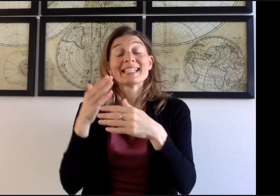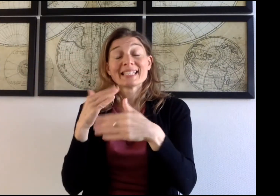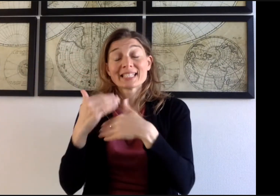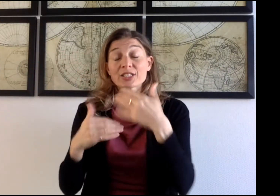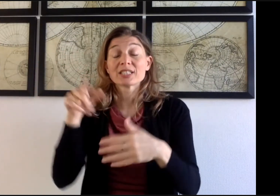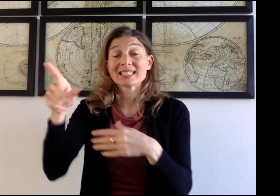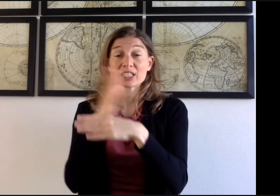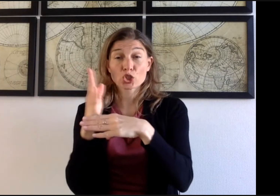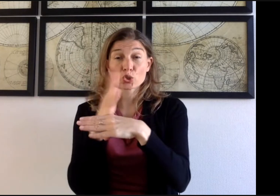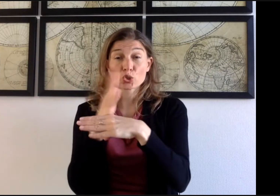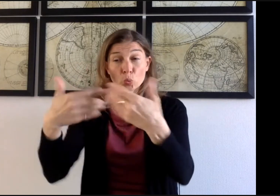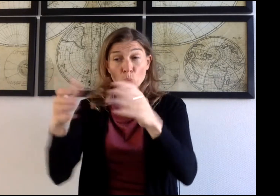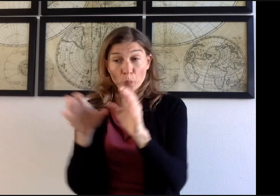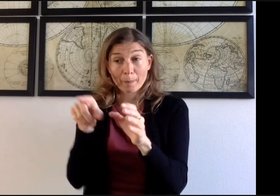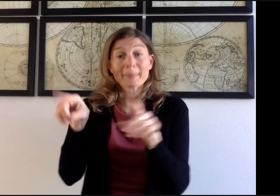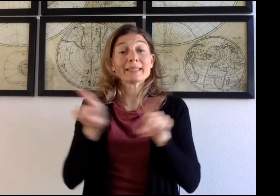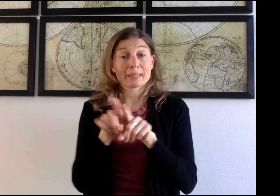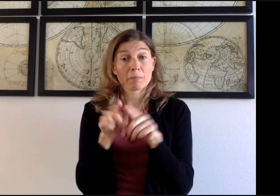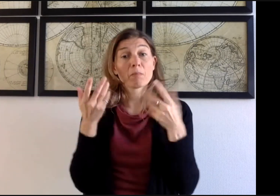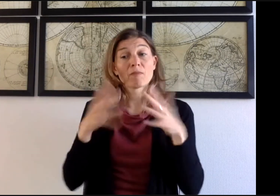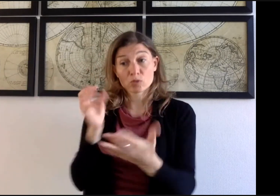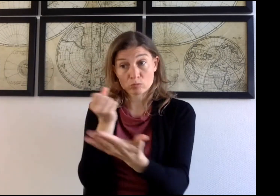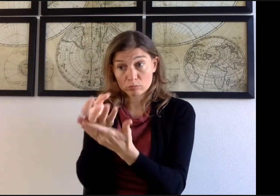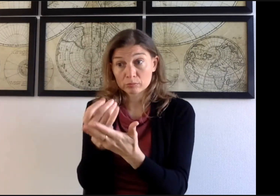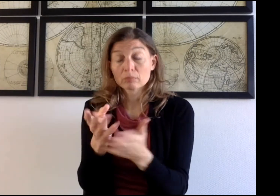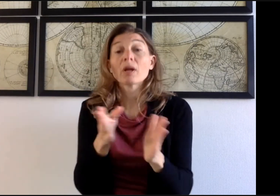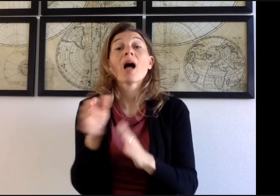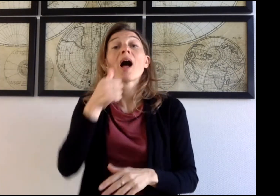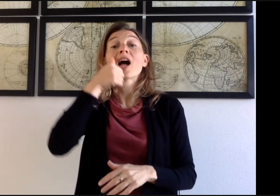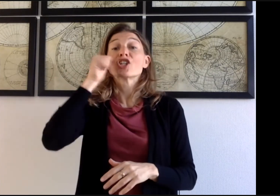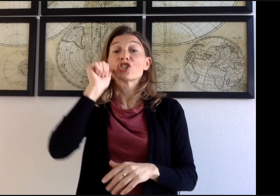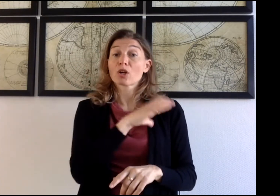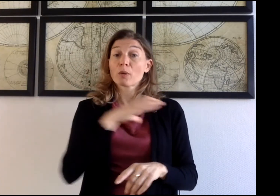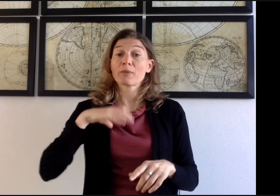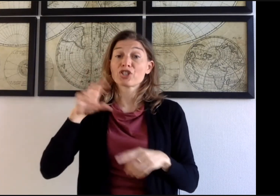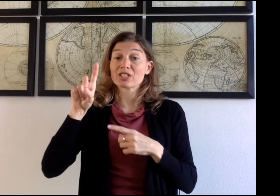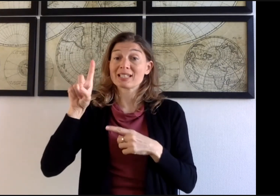We're glad to share Commissioner Dalli together with Commissioner for Health,